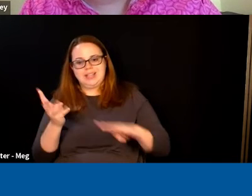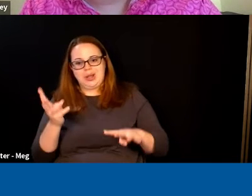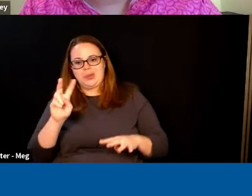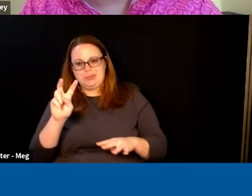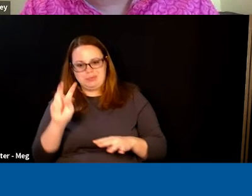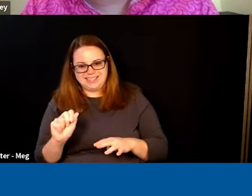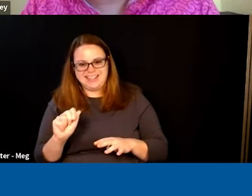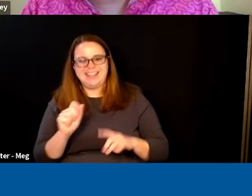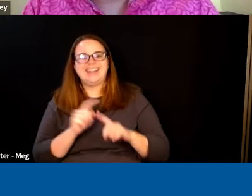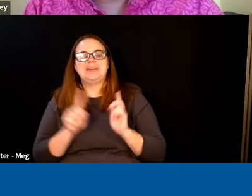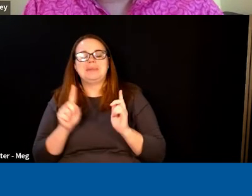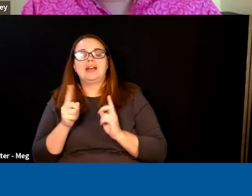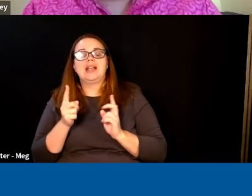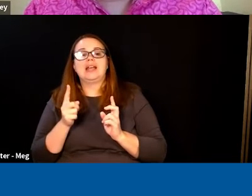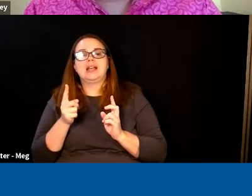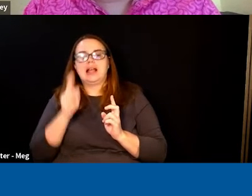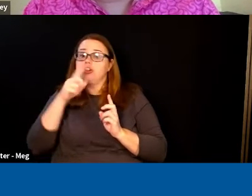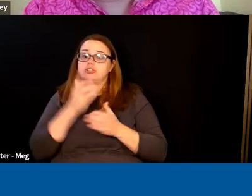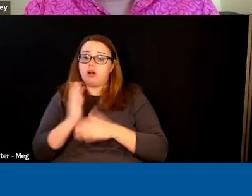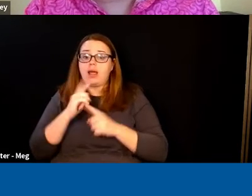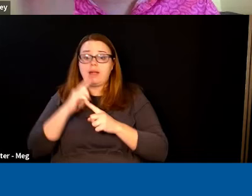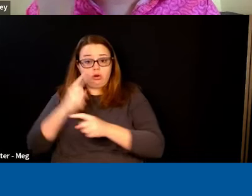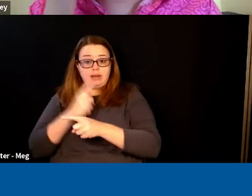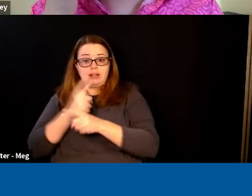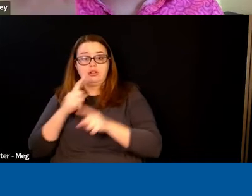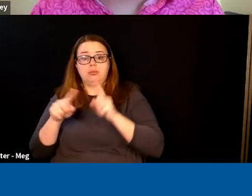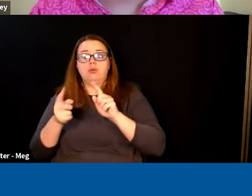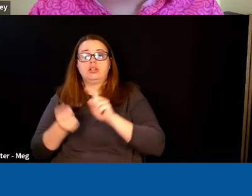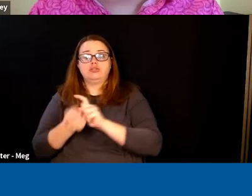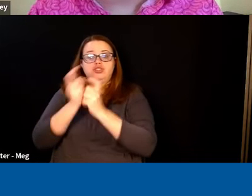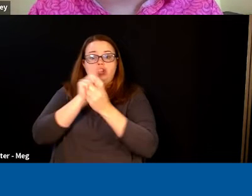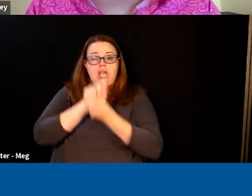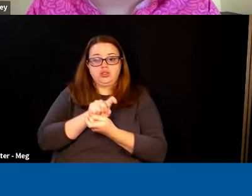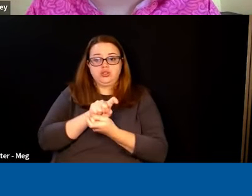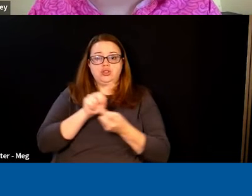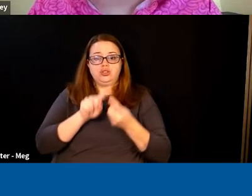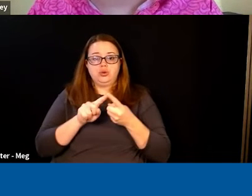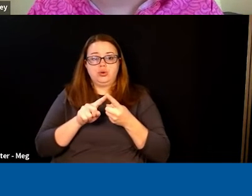So it looks okay in regular viewing mode but when I shift into forced colors mode,